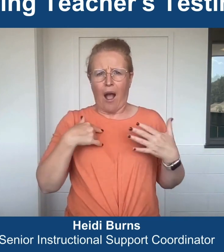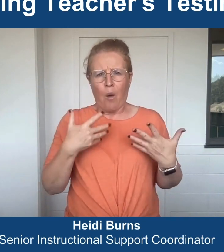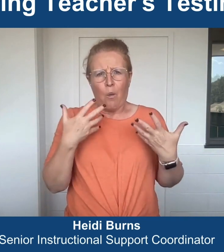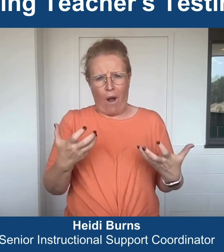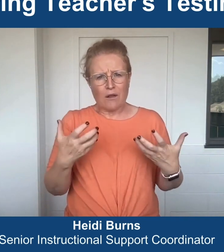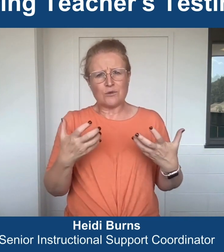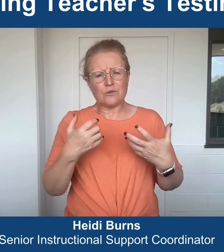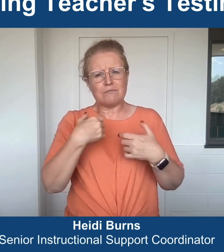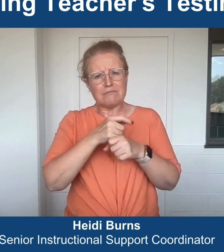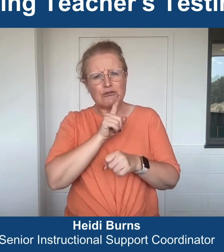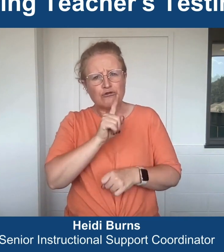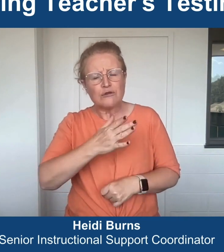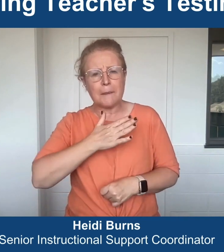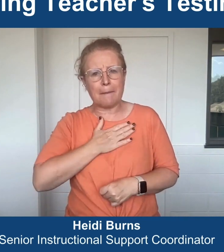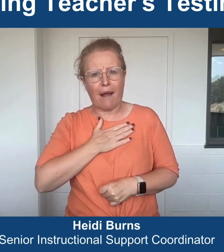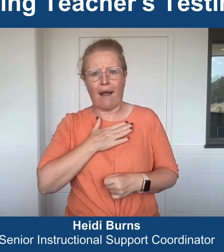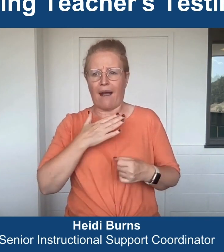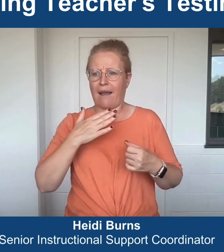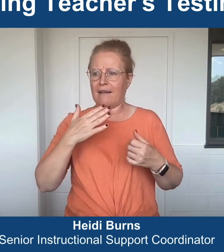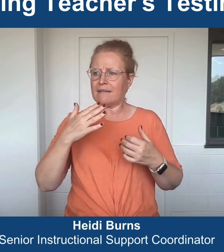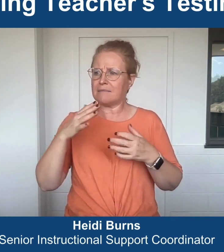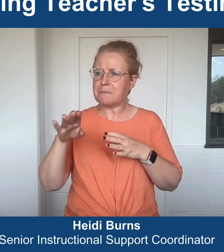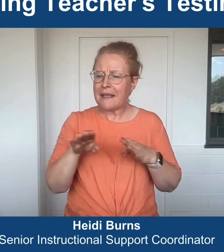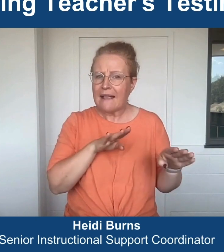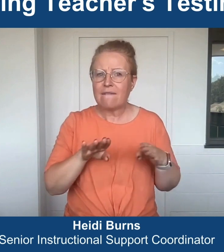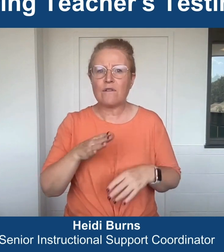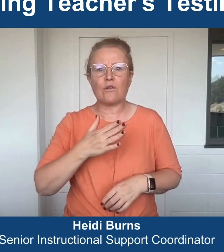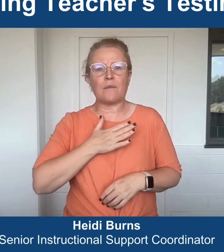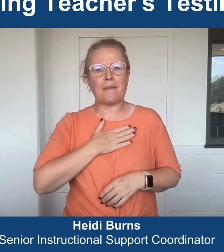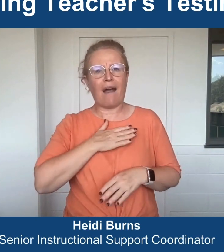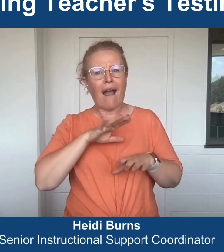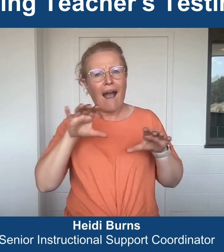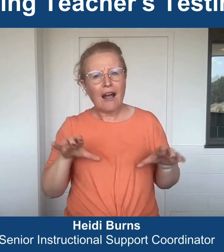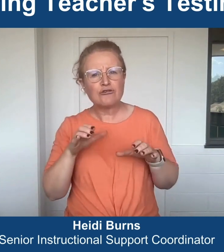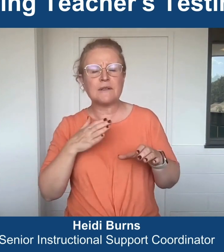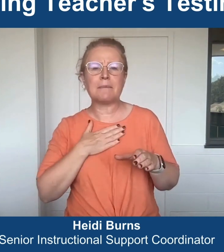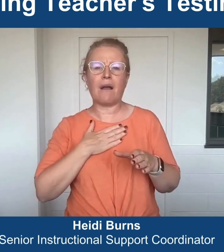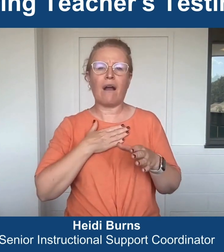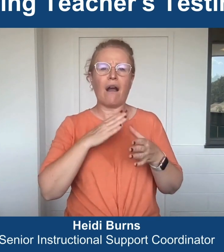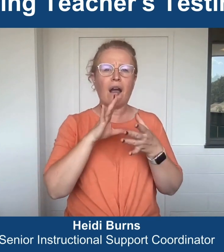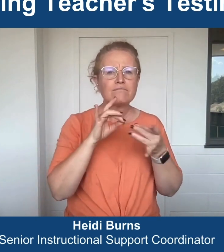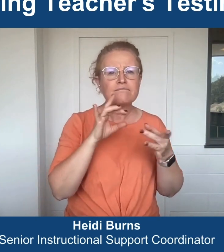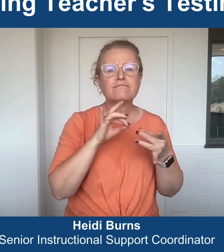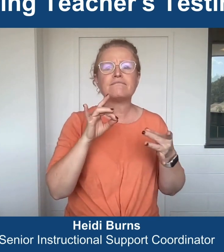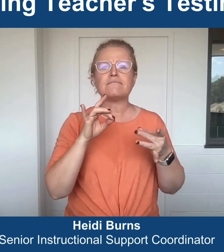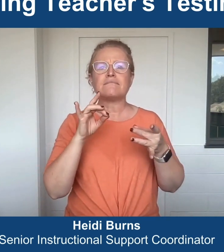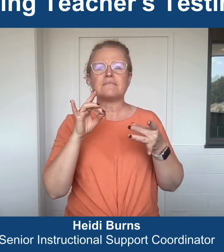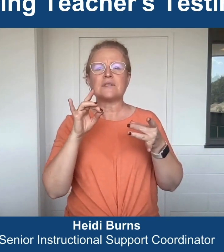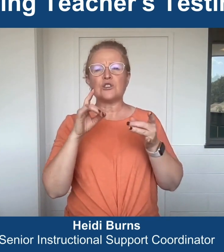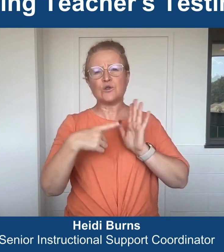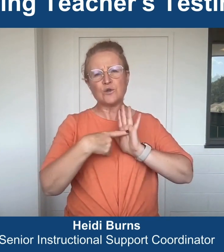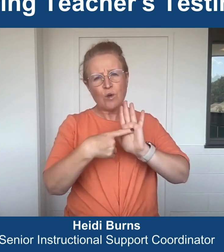I decided I wanted to make sure that my behavior, my actions and my remarks showed